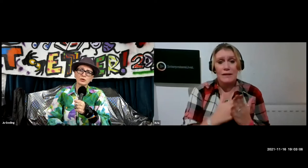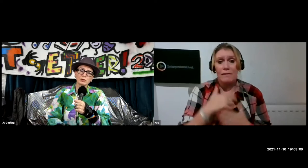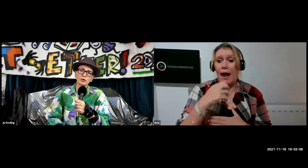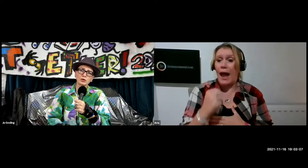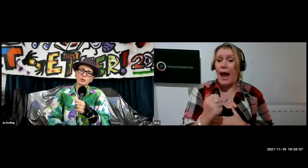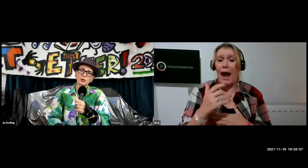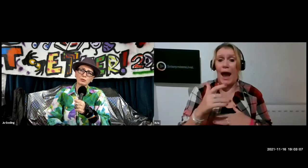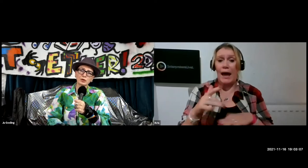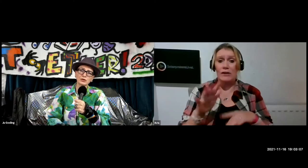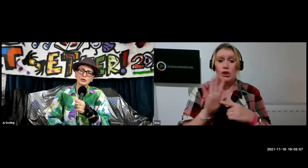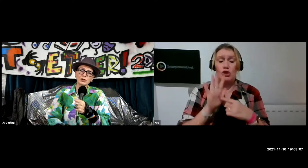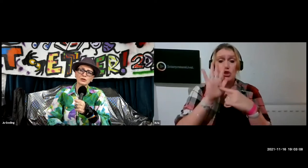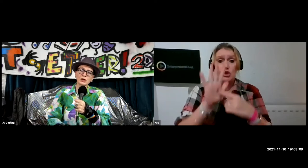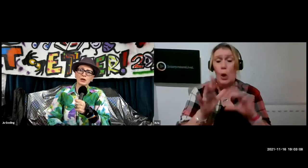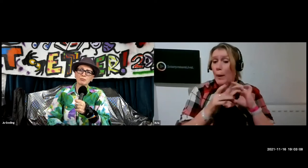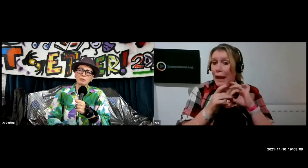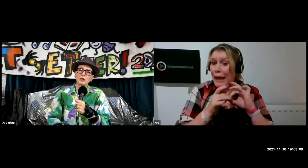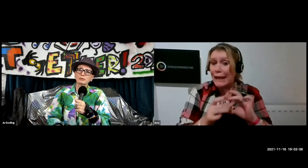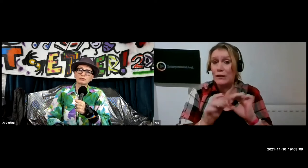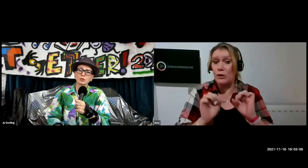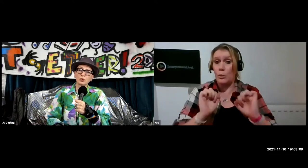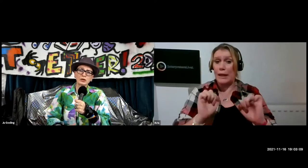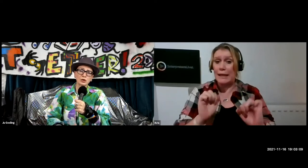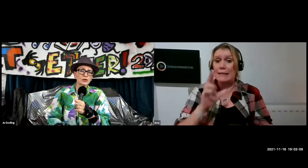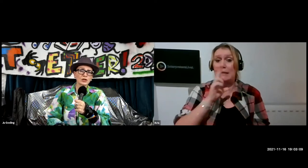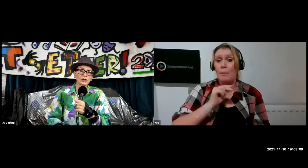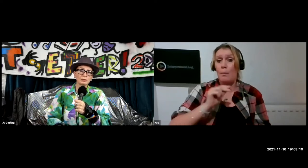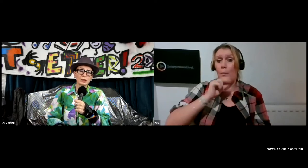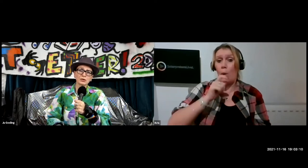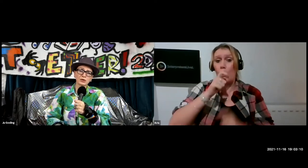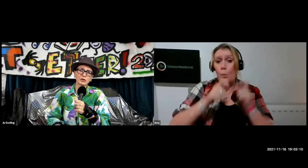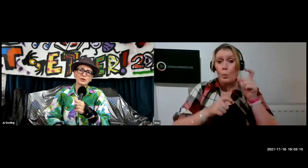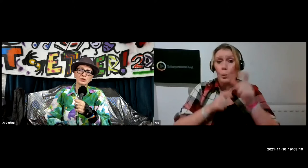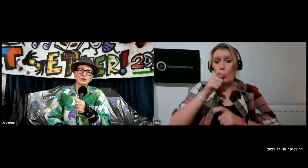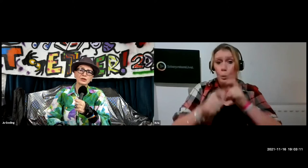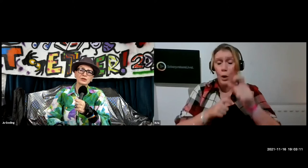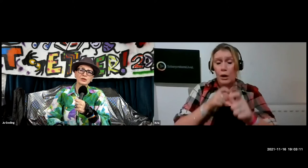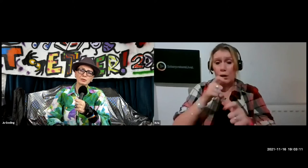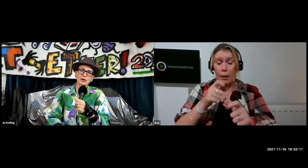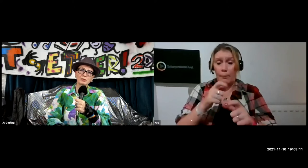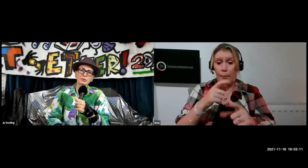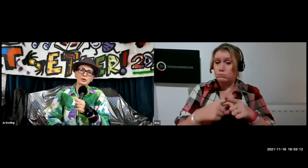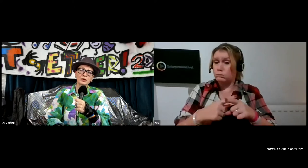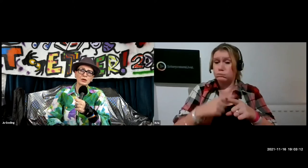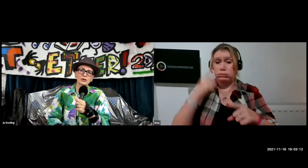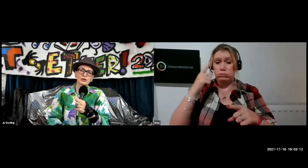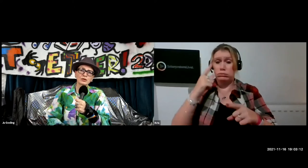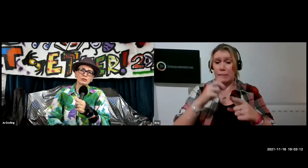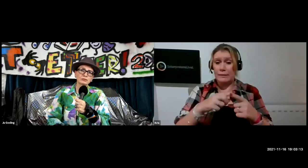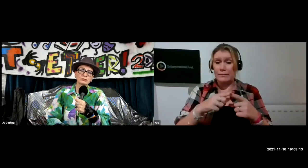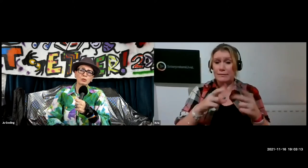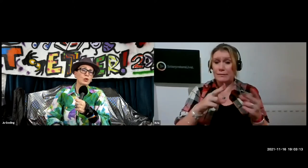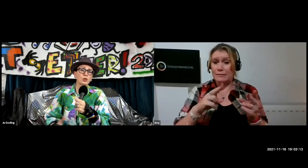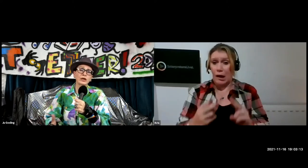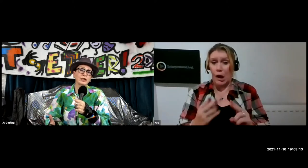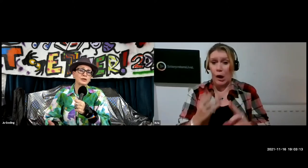spoken word pieces but we lost him suddenly in September to, all killings